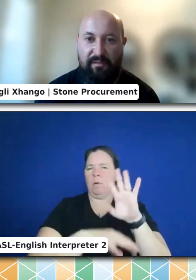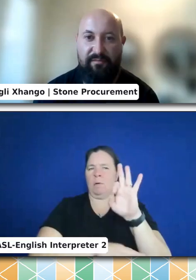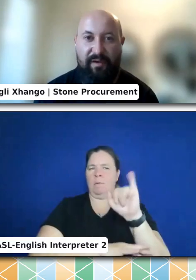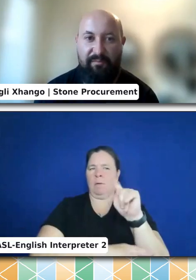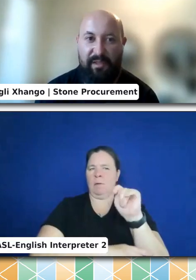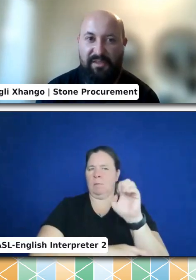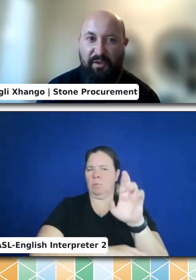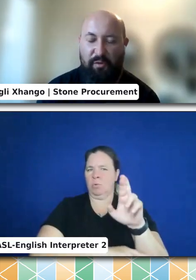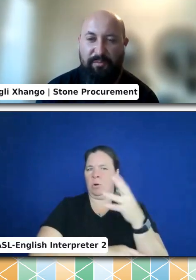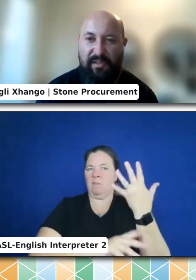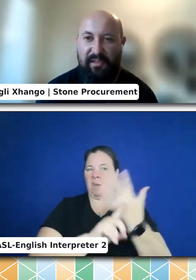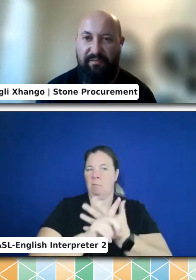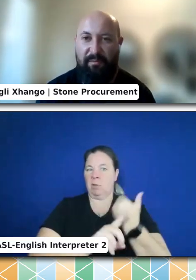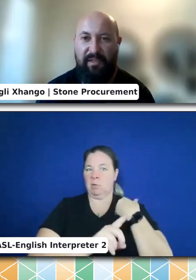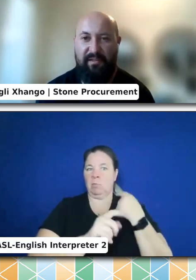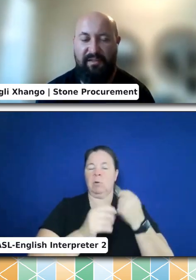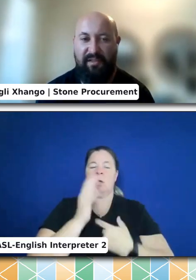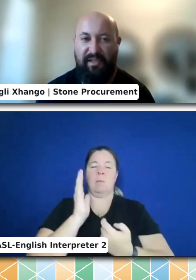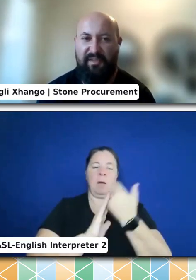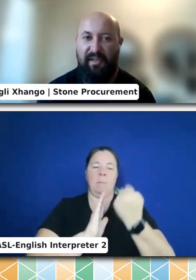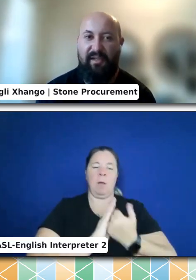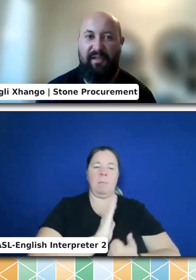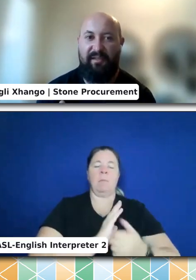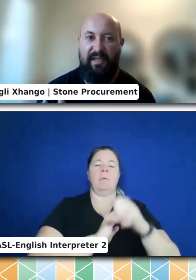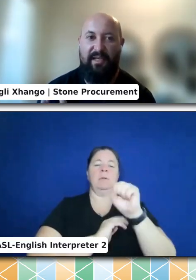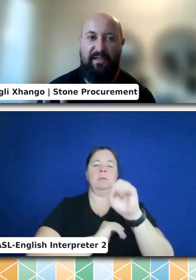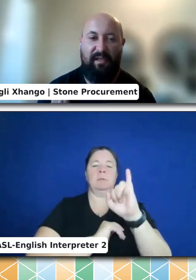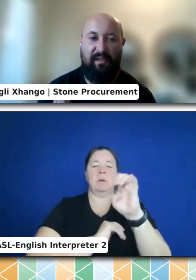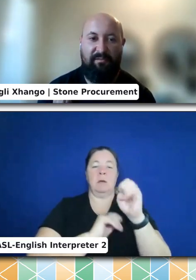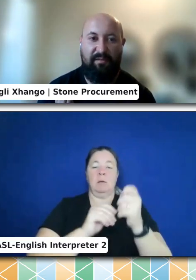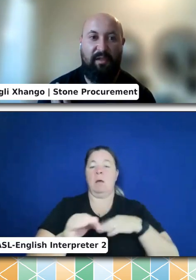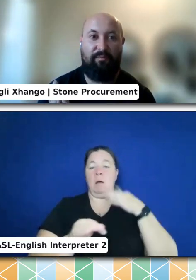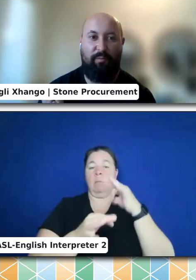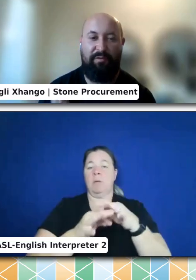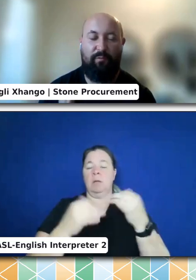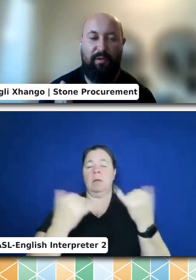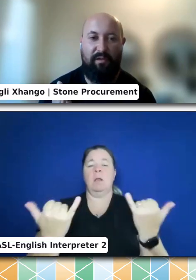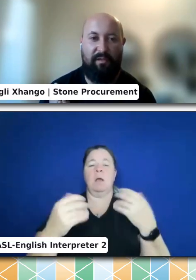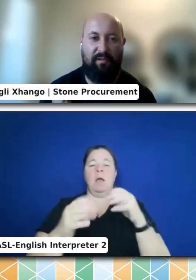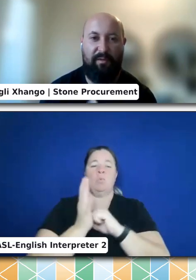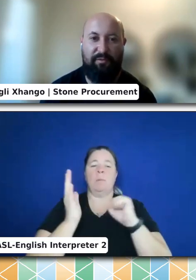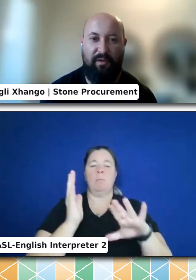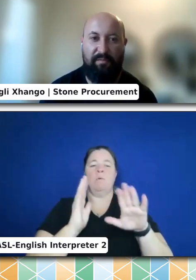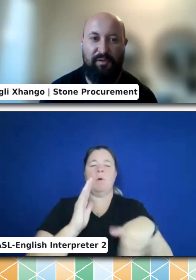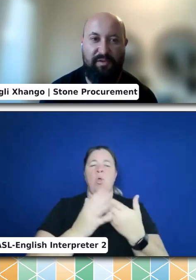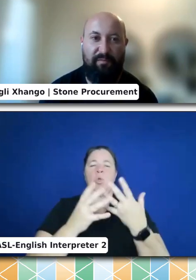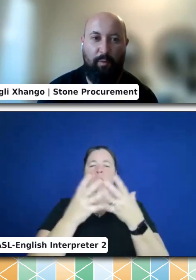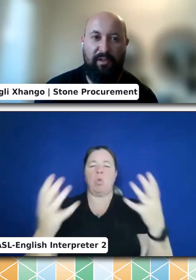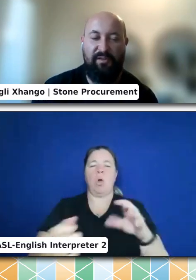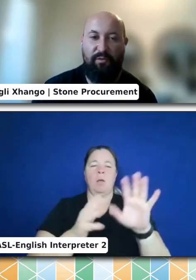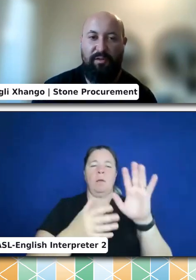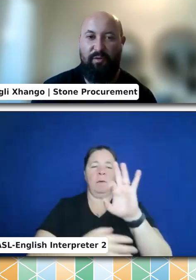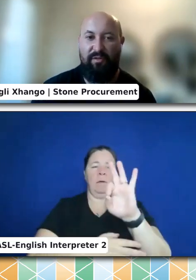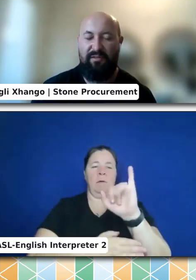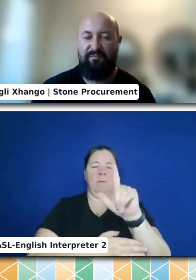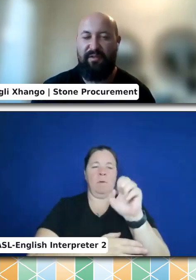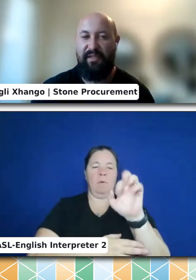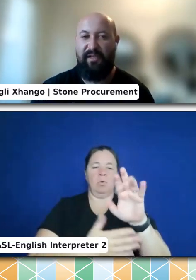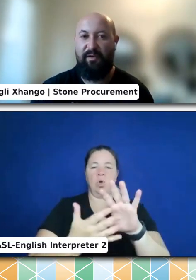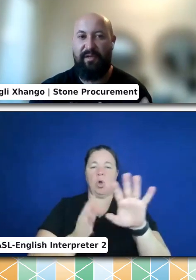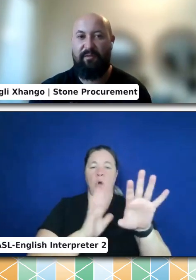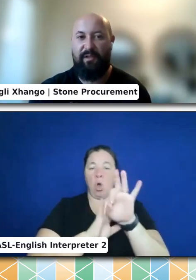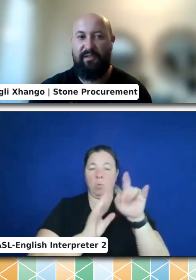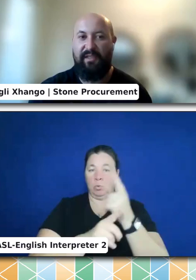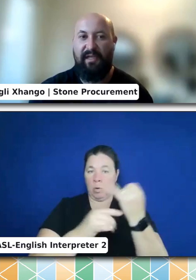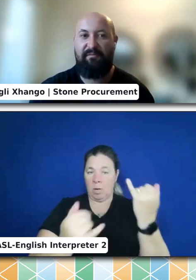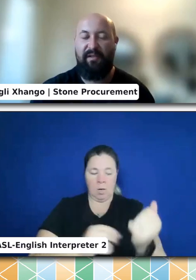5 months ago, but then they've updated the site, and they have, uh, removed quite a lot of the filtering options for it. So the only… Right now, the main way that they have.